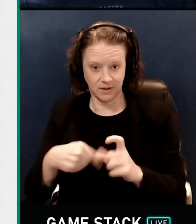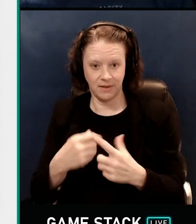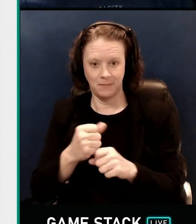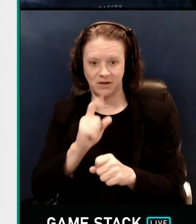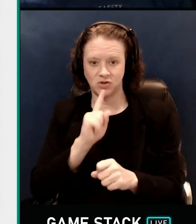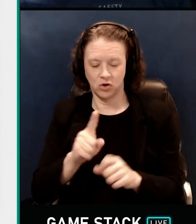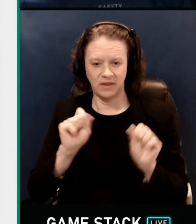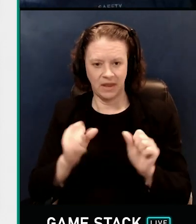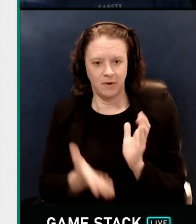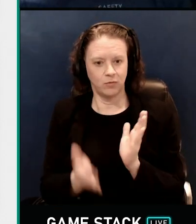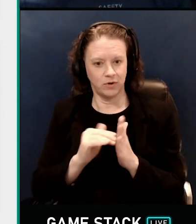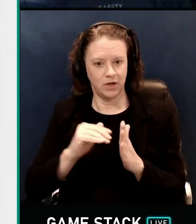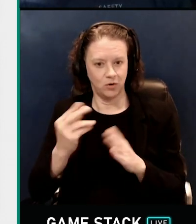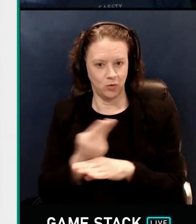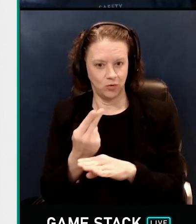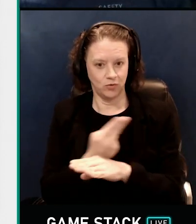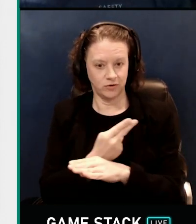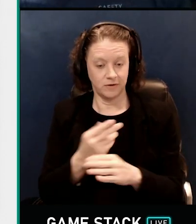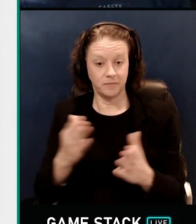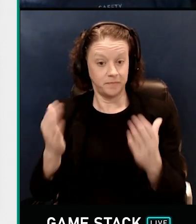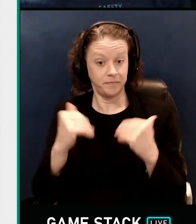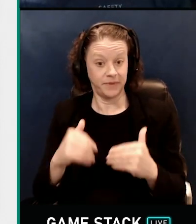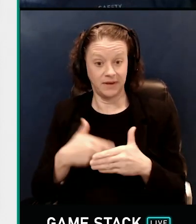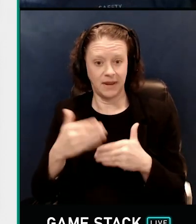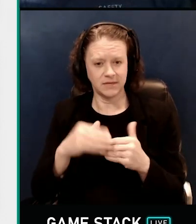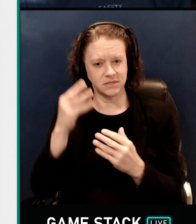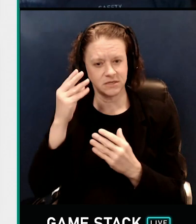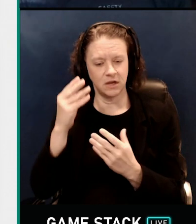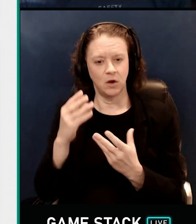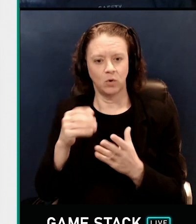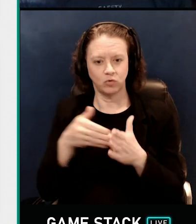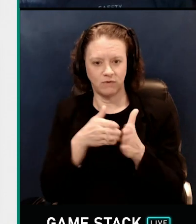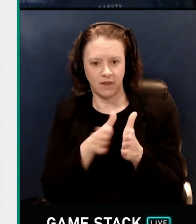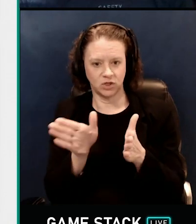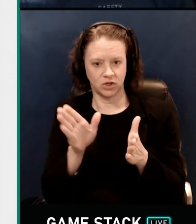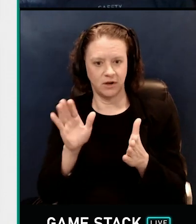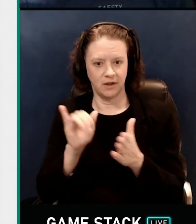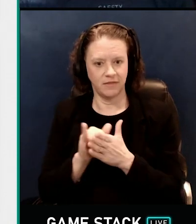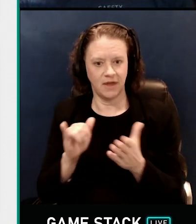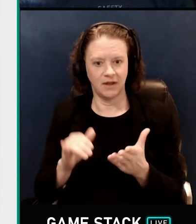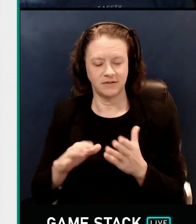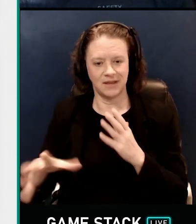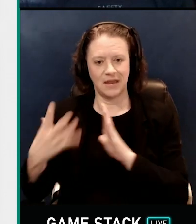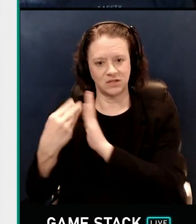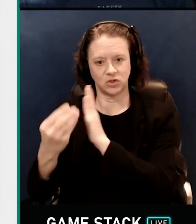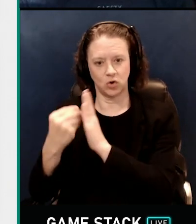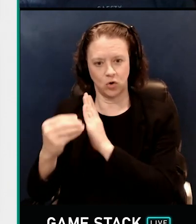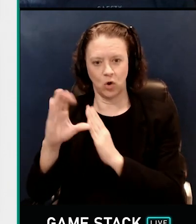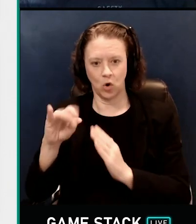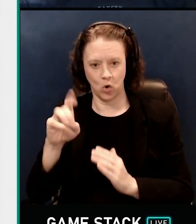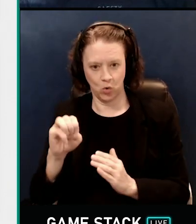The next thing we needed was reflection and external code, which gives us a great deal of flexibility and makes